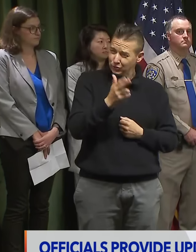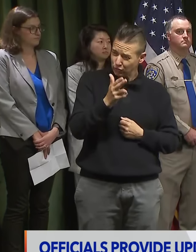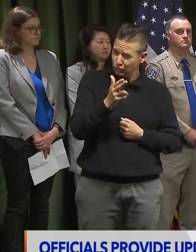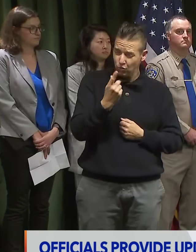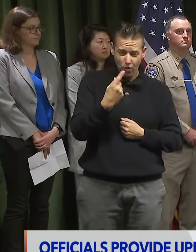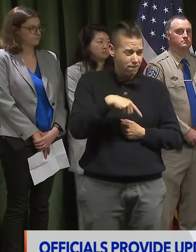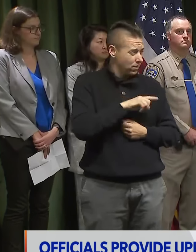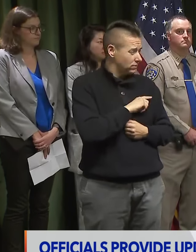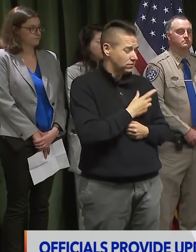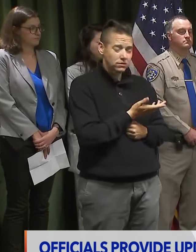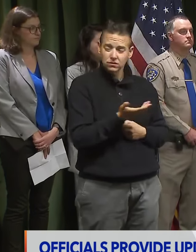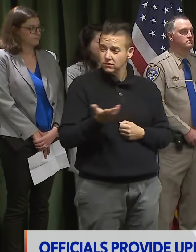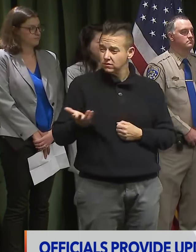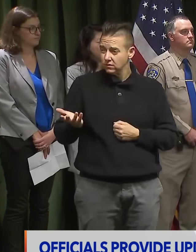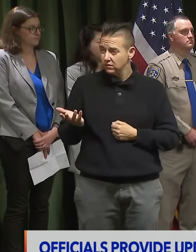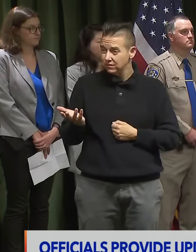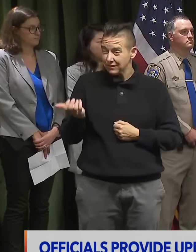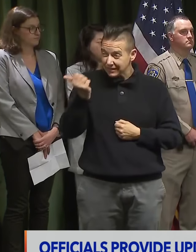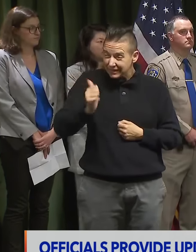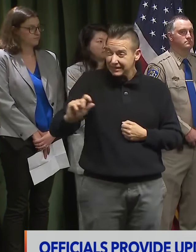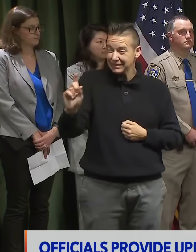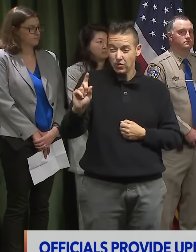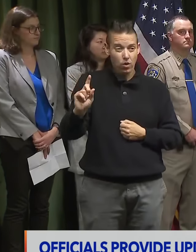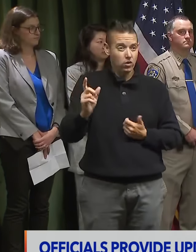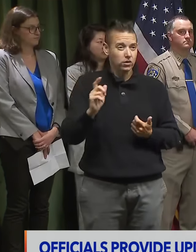MARKED VEHICLE WHETHER IT'S A MOTORCYCLE OR CAR. SHOOT. ONE